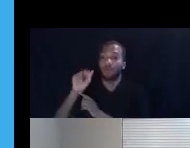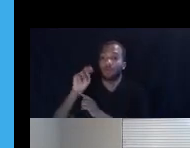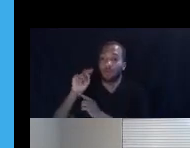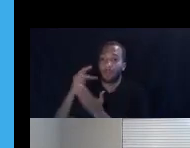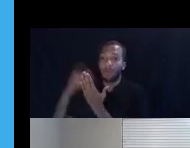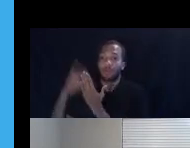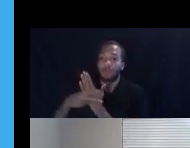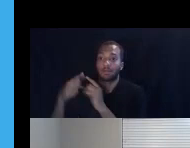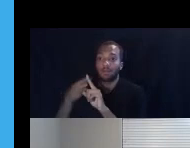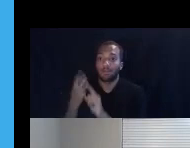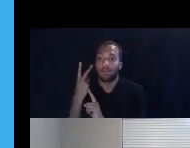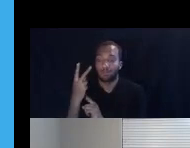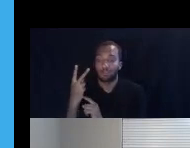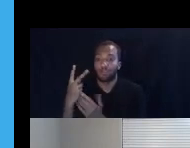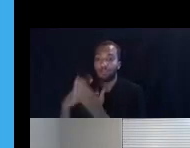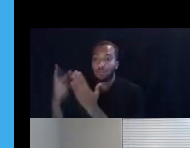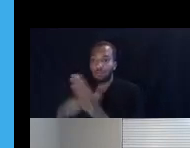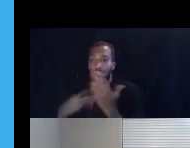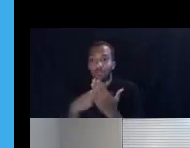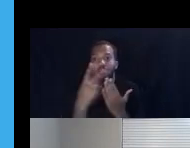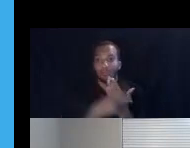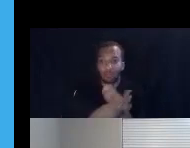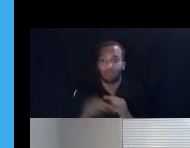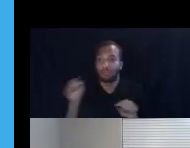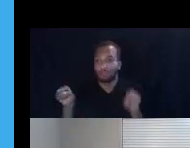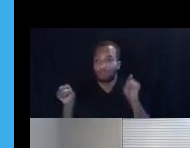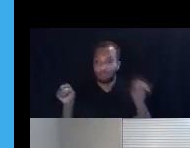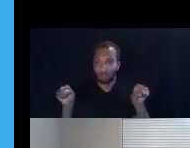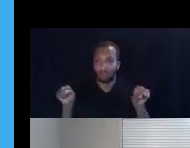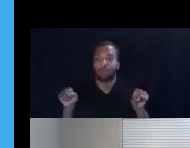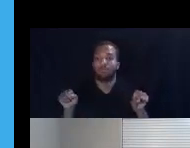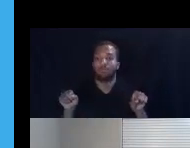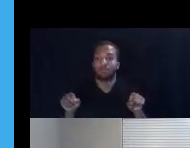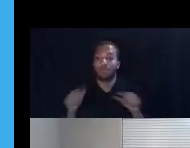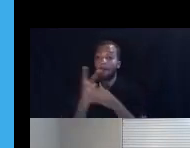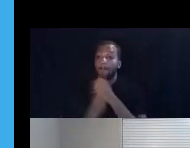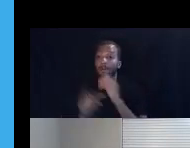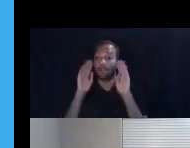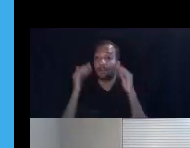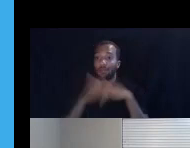Emilias Annexion and Anthony Jimenez, focused on community health workers and health literacy.